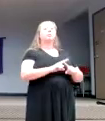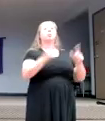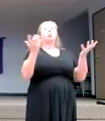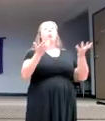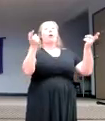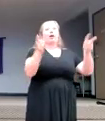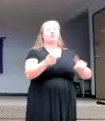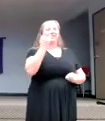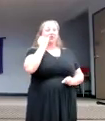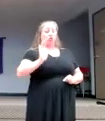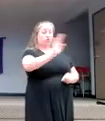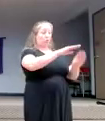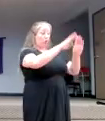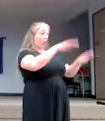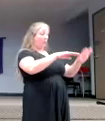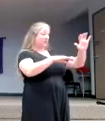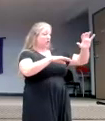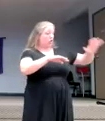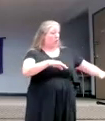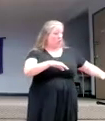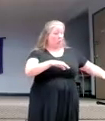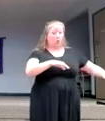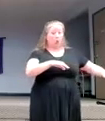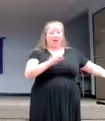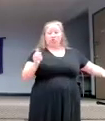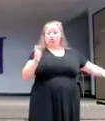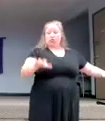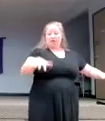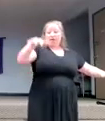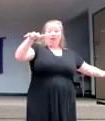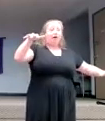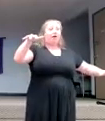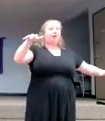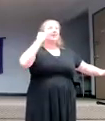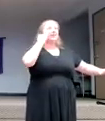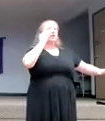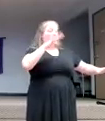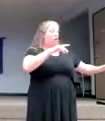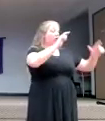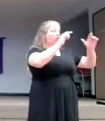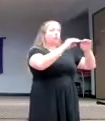is if your home is low and what specifically requires me is if your home is lower than the